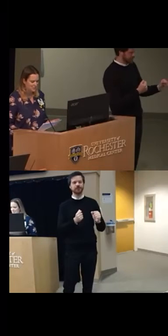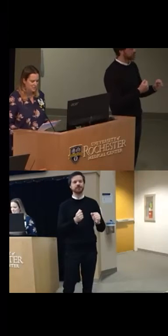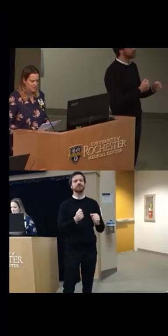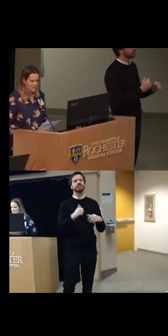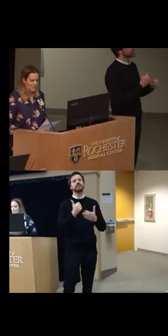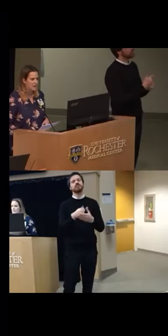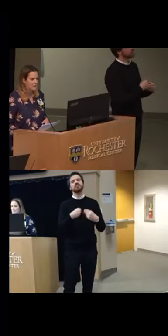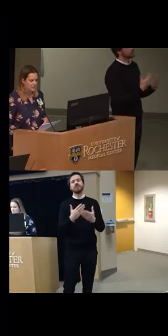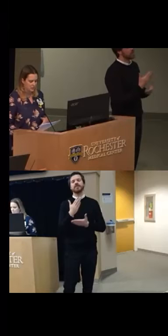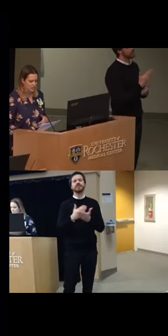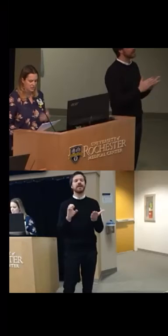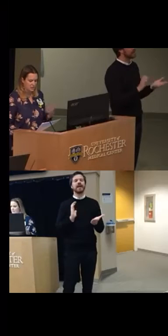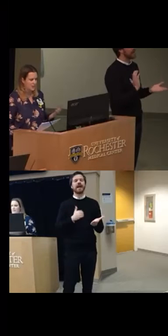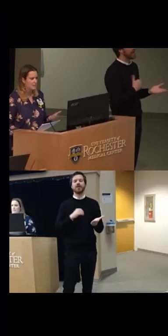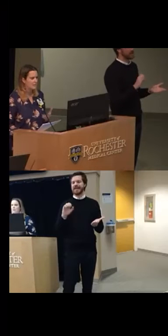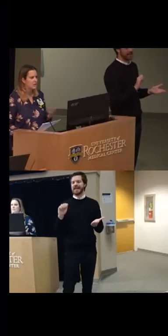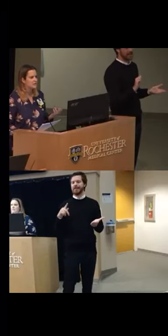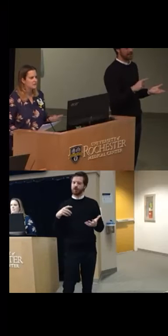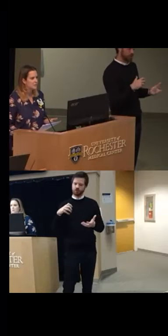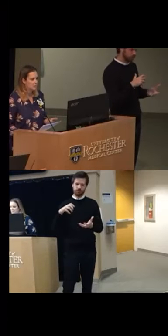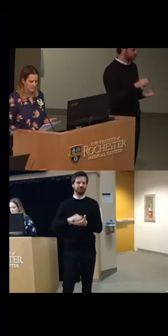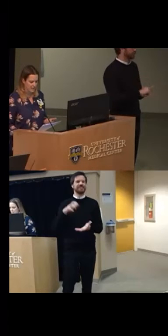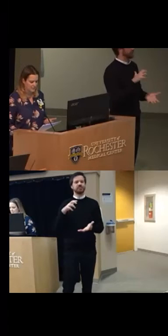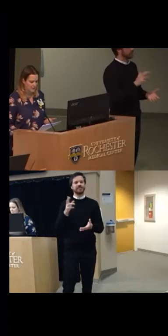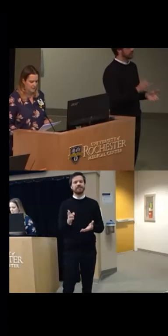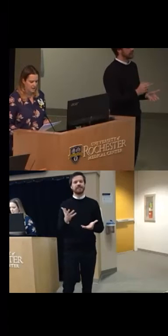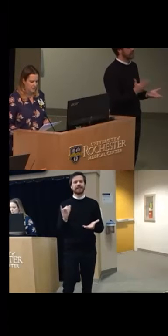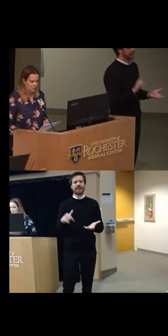provide me with some of our E's Rich history that have been lost a little bit over time um